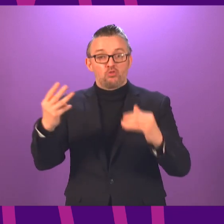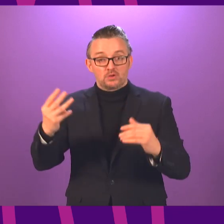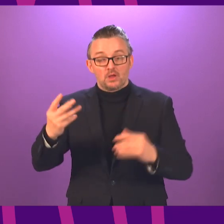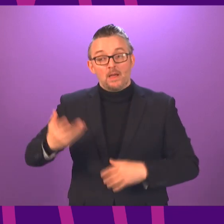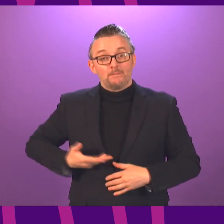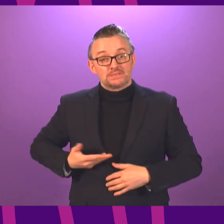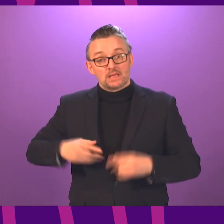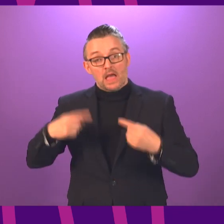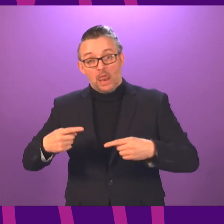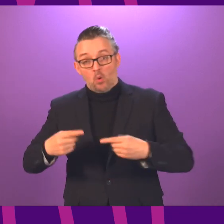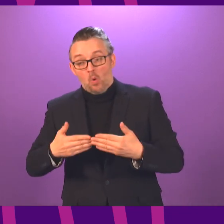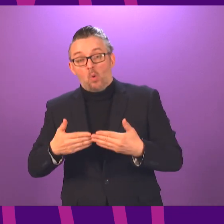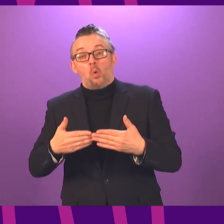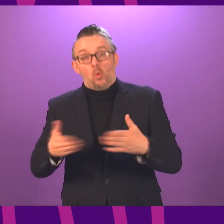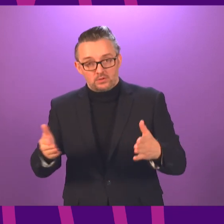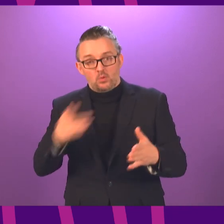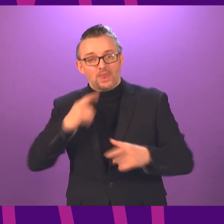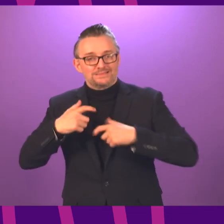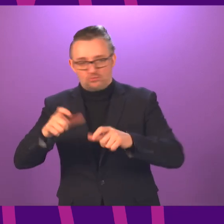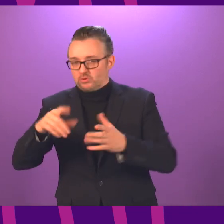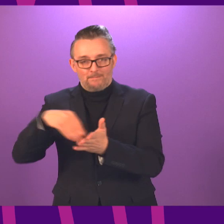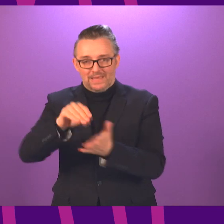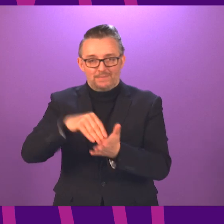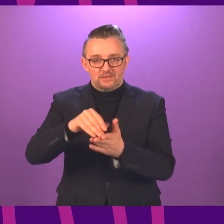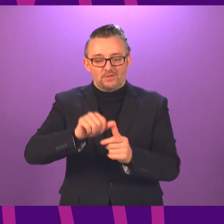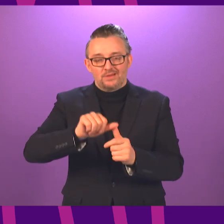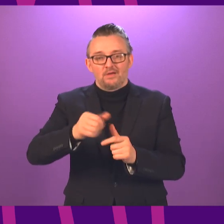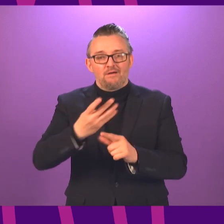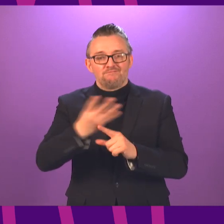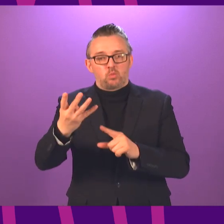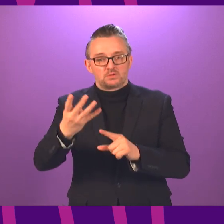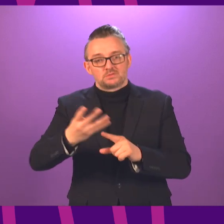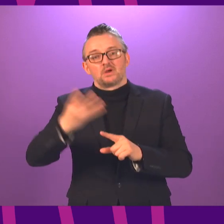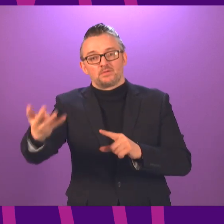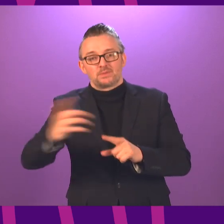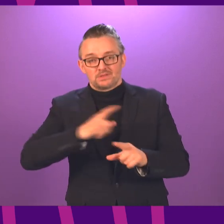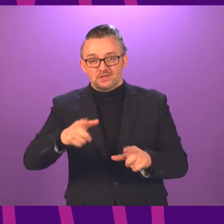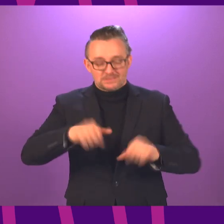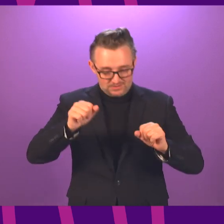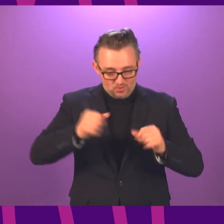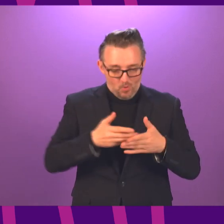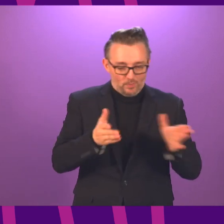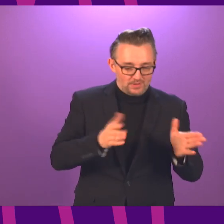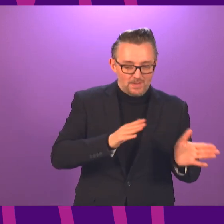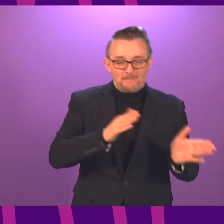continue to receive payments from the fund for at least the next four weeks, as they transition back to trading more normally.